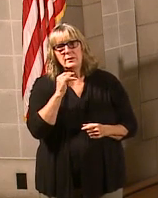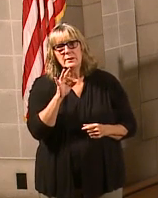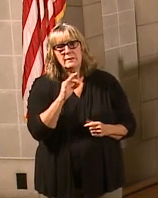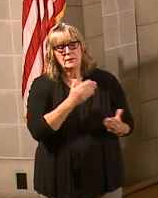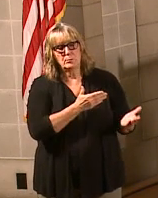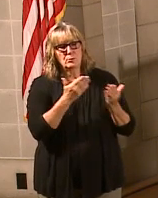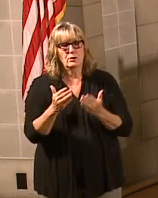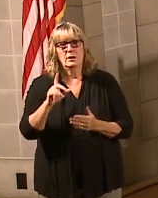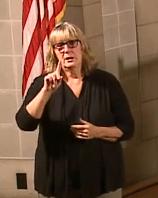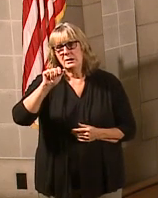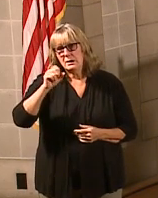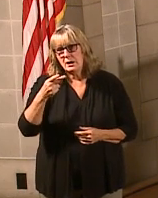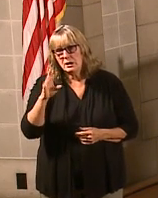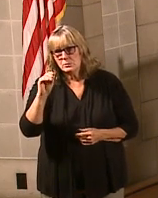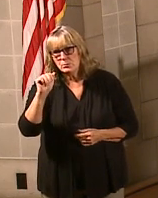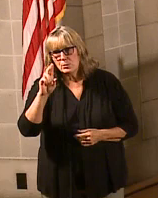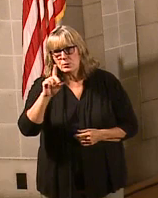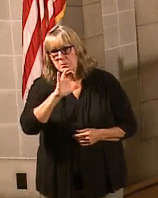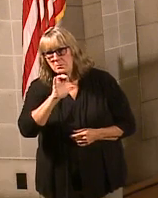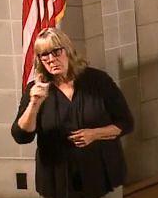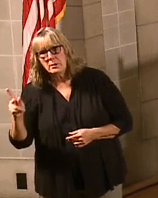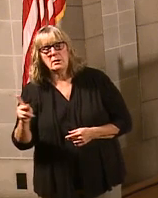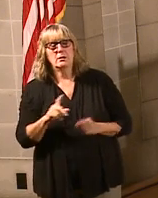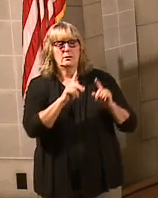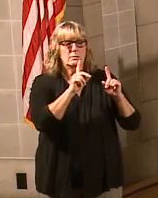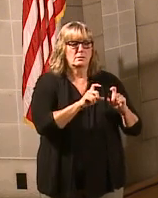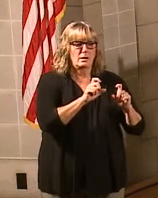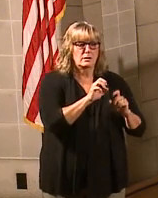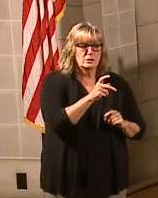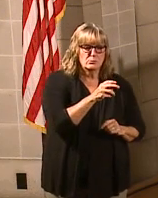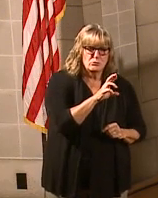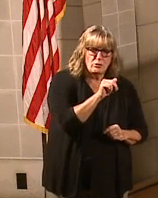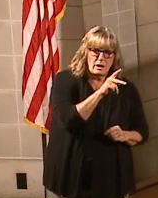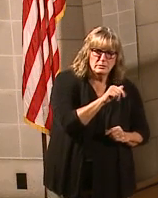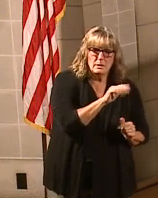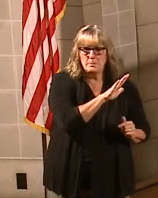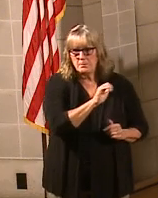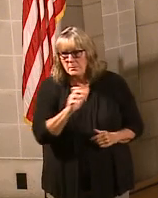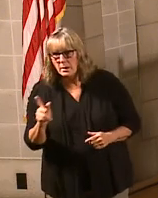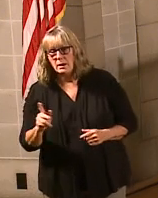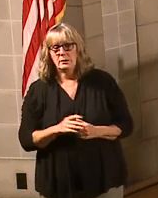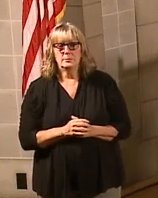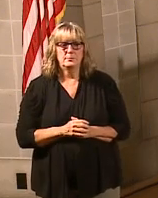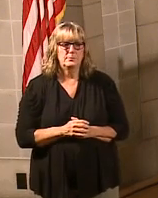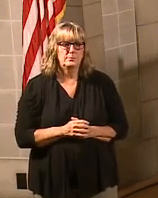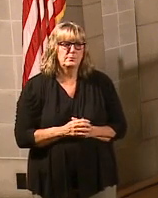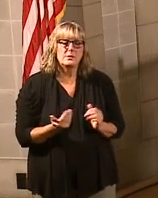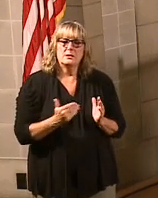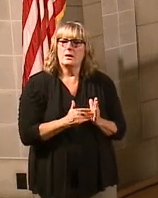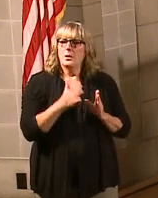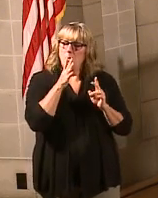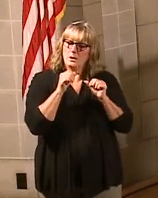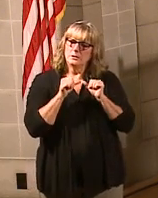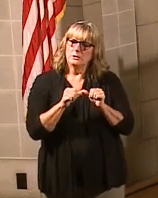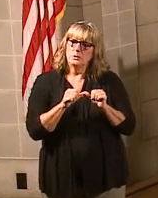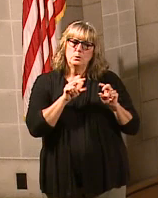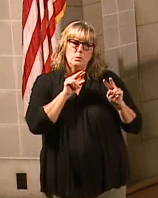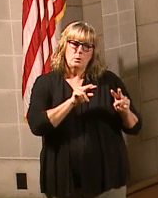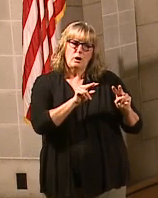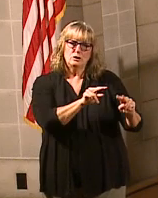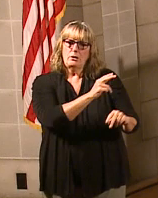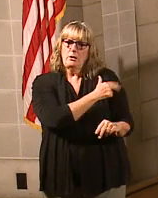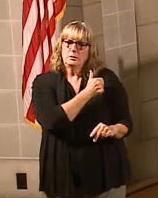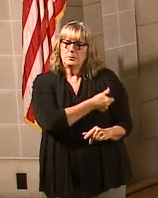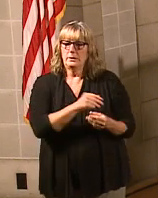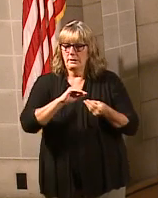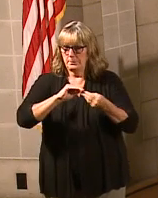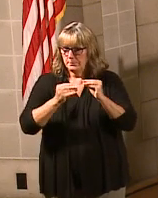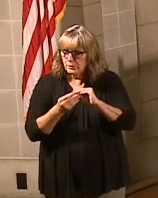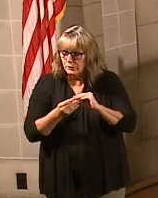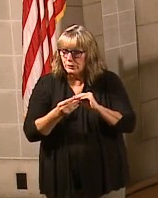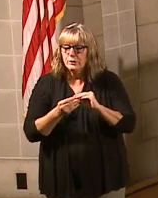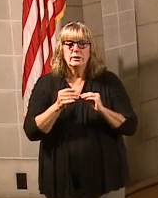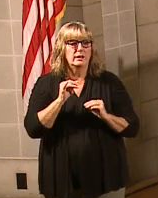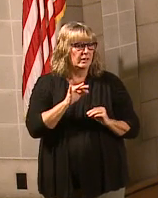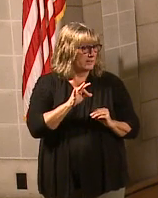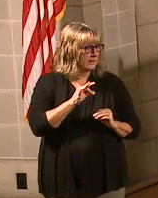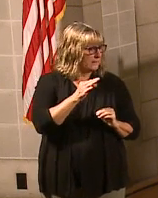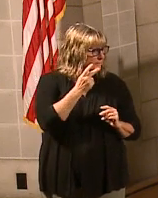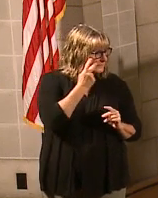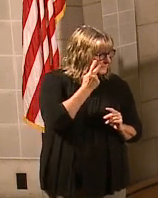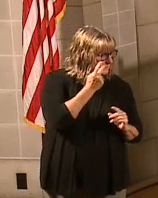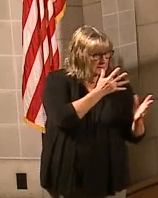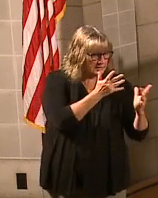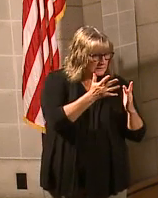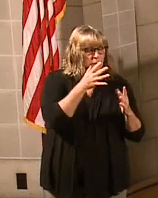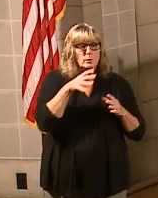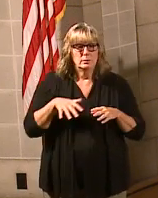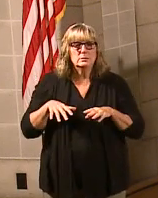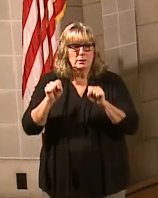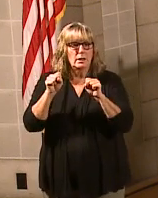[ SPEAKER OFF MIC ]